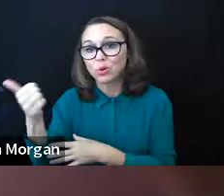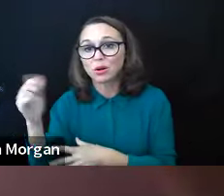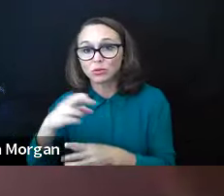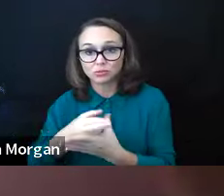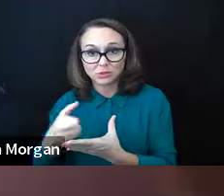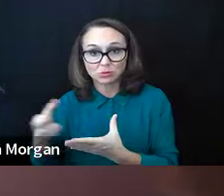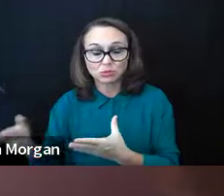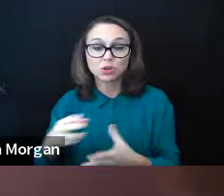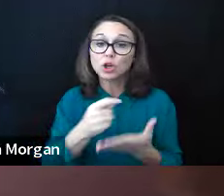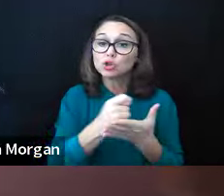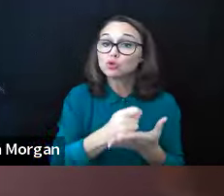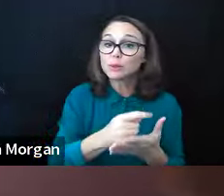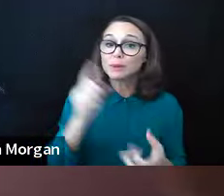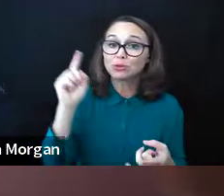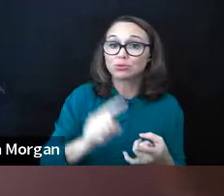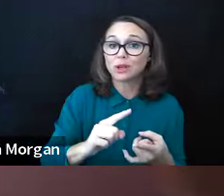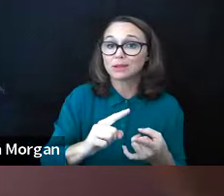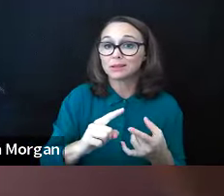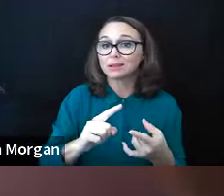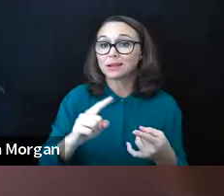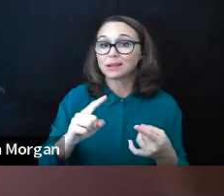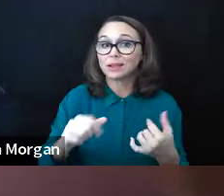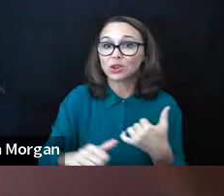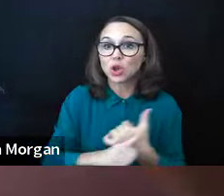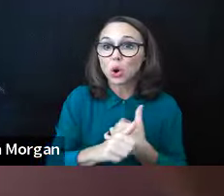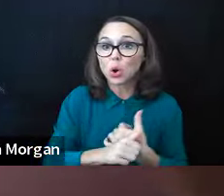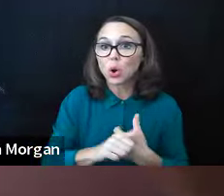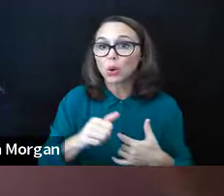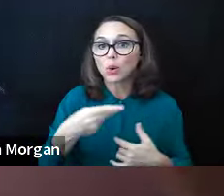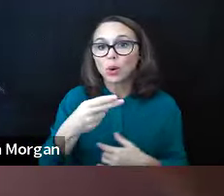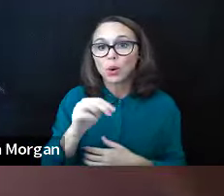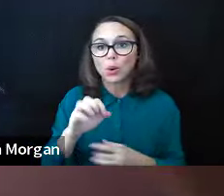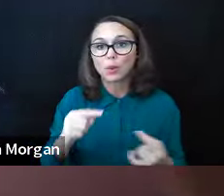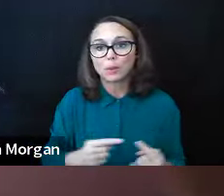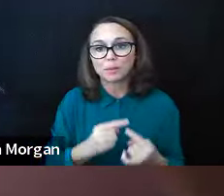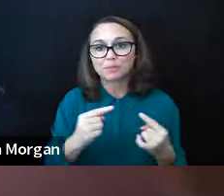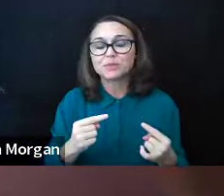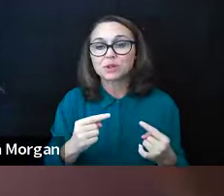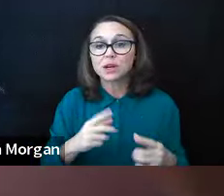to lessen the harms of violence, exposures for children, treatment to prevent problem behavior